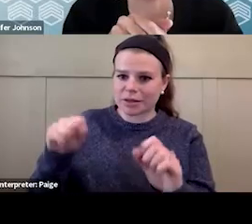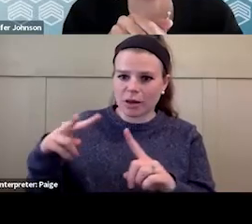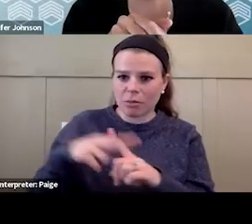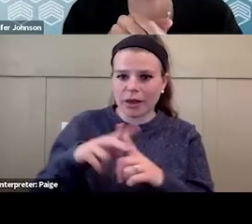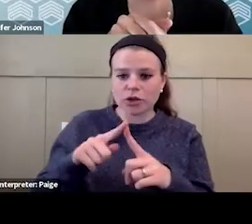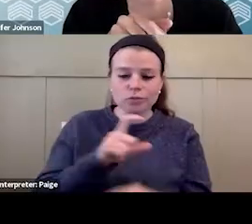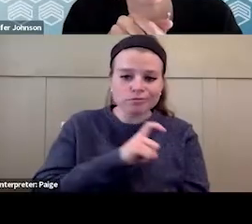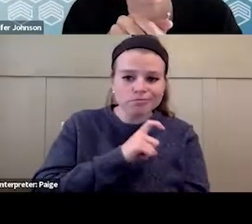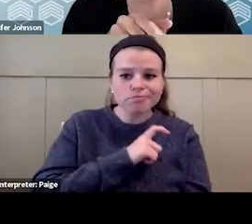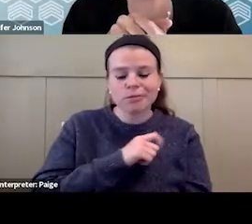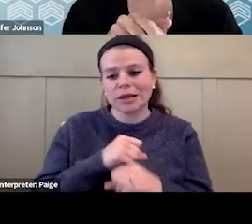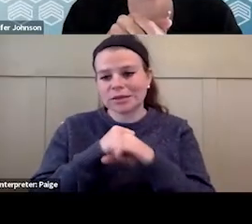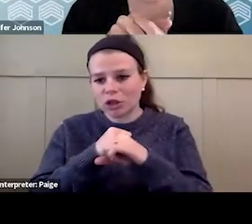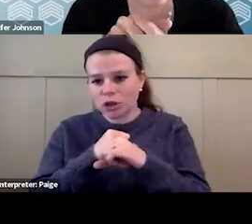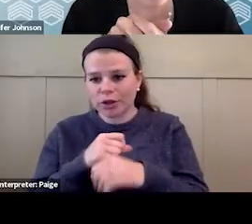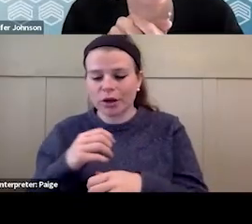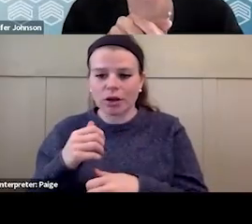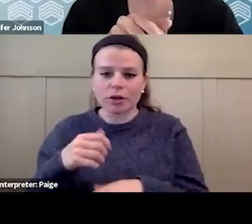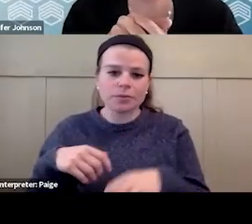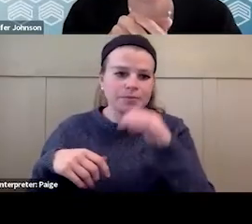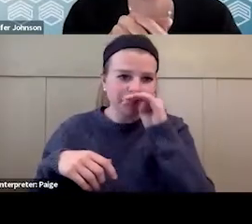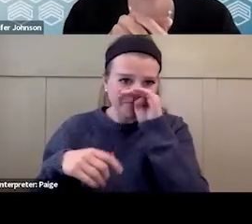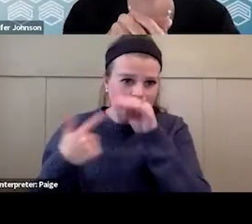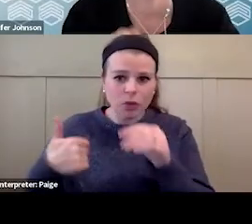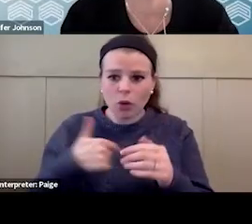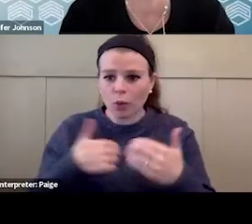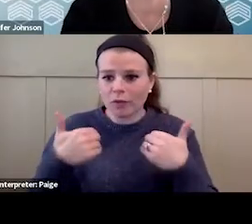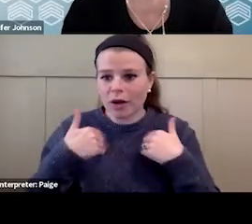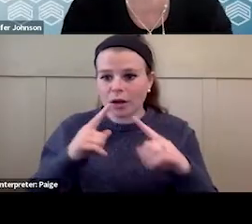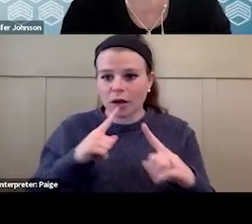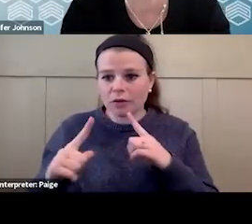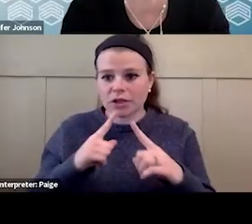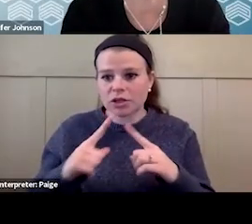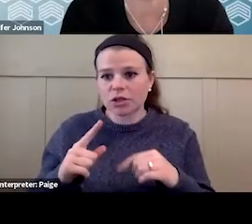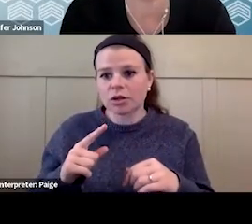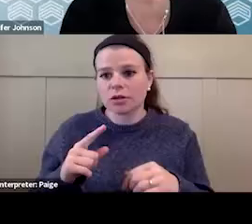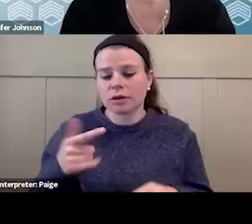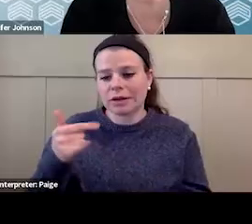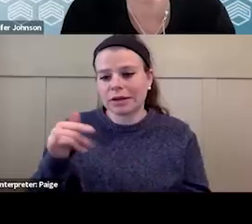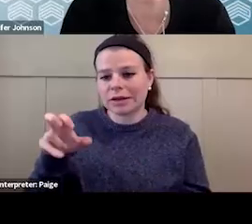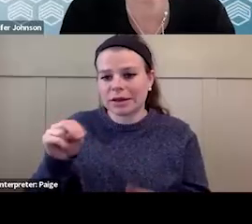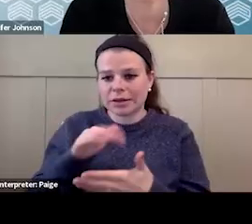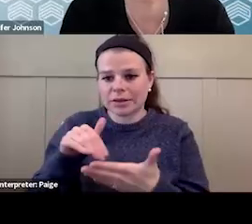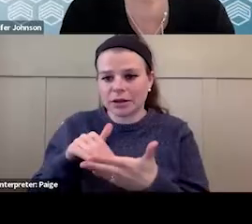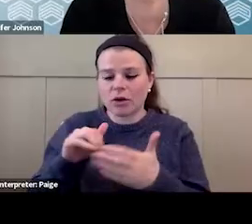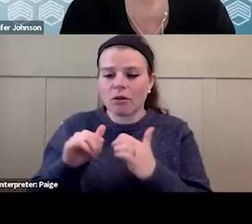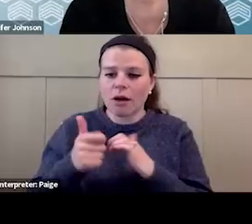our security officers and, uh, you know, we've been having conversations at the GAINS Center about how some of these different approaches to